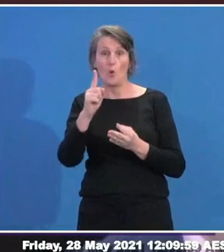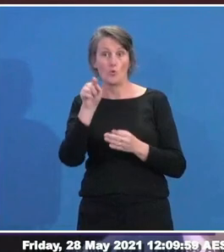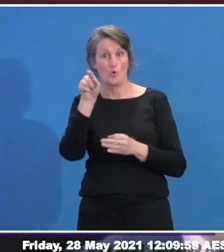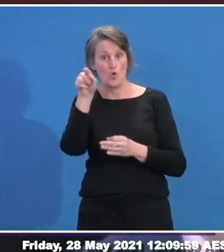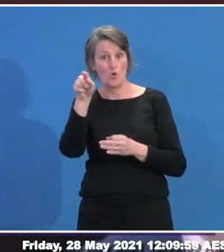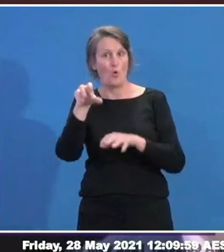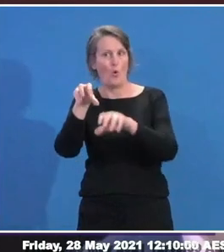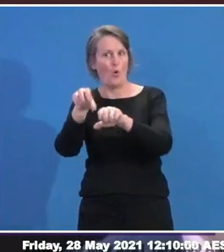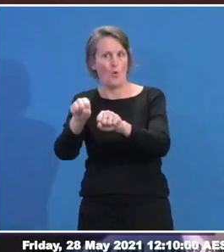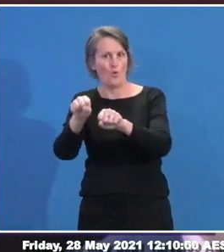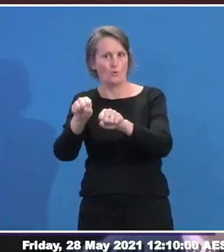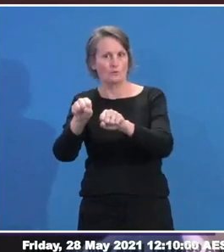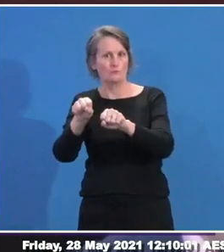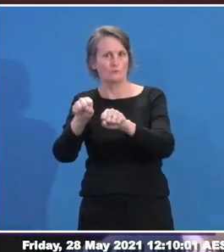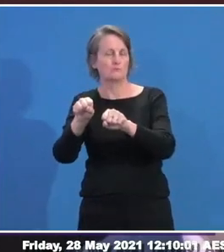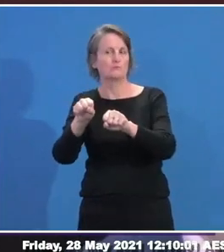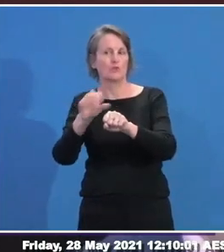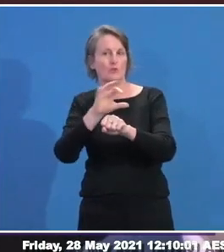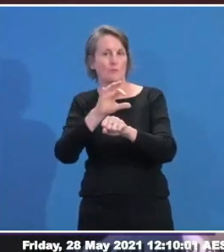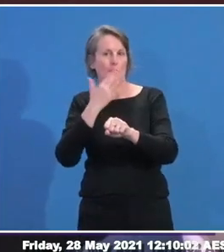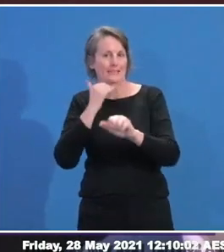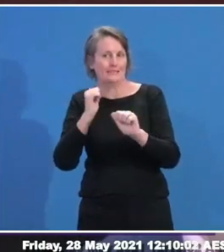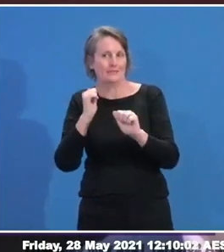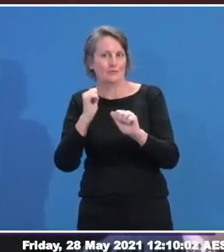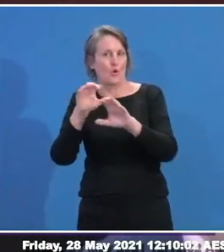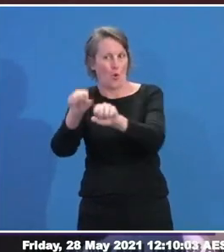Sunnyfield instructed me via email to put the Investigation on hold to ensure